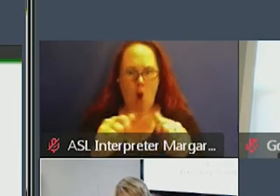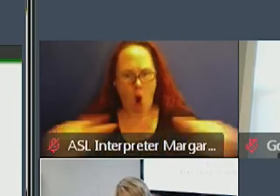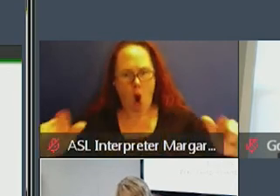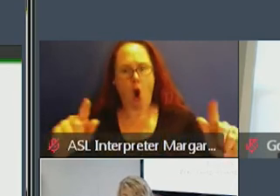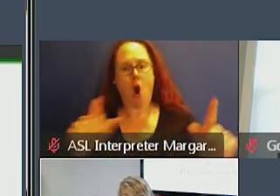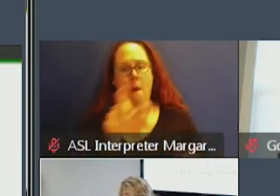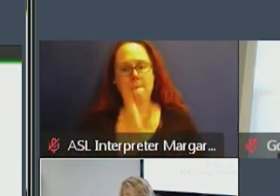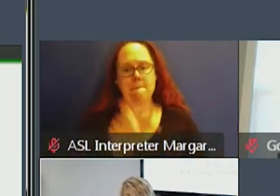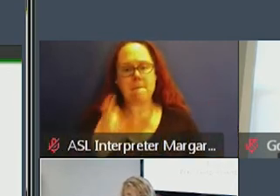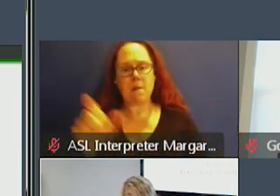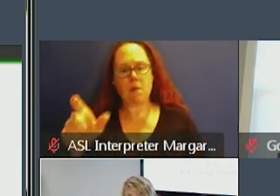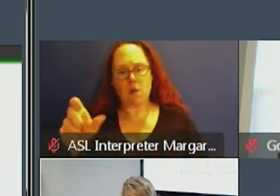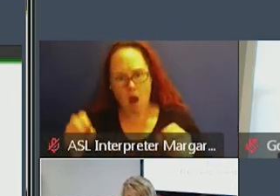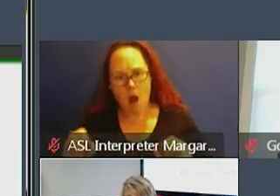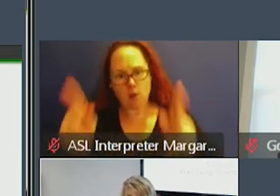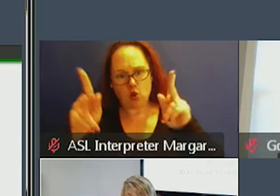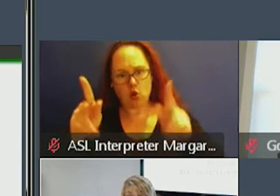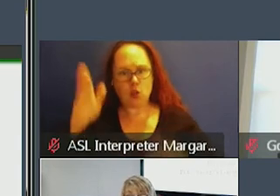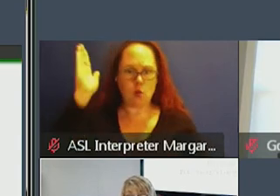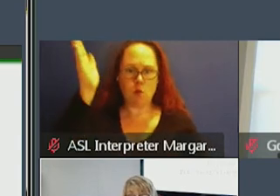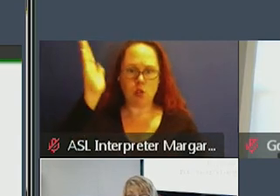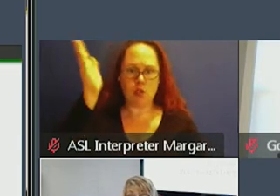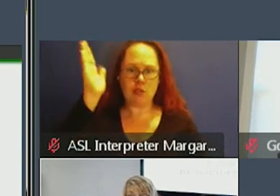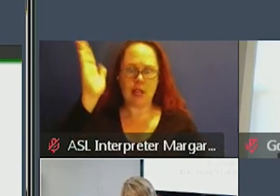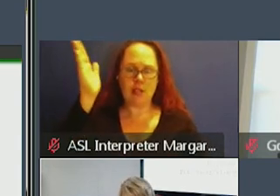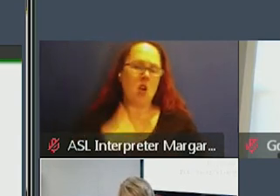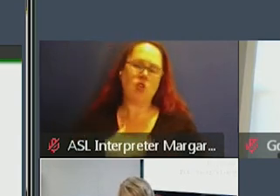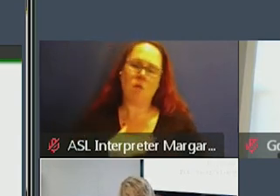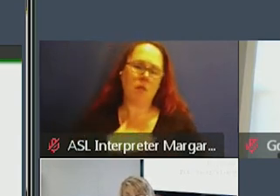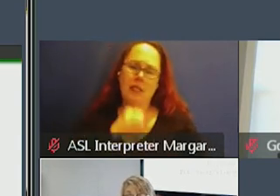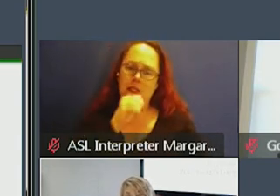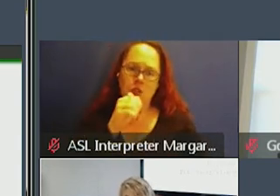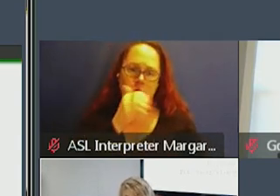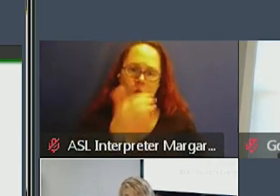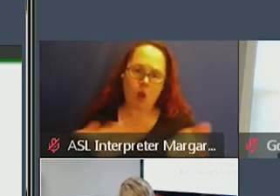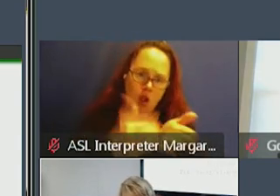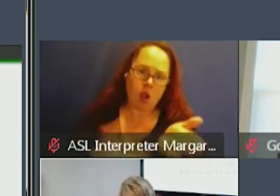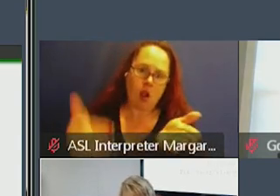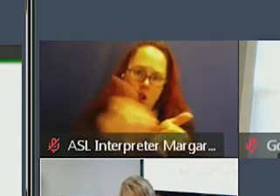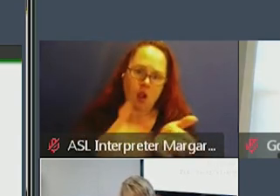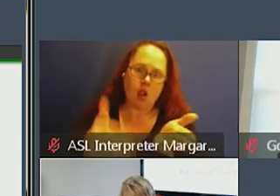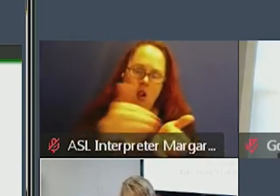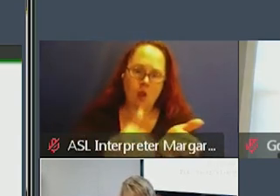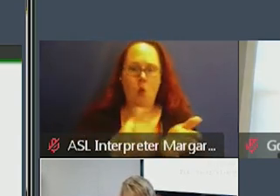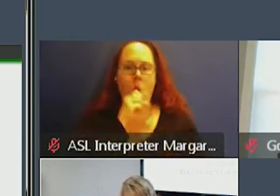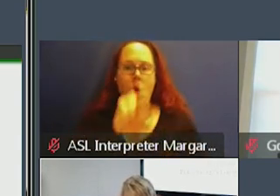So that is why I'm asking each one of you to not be unduly repetitive so that we can get to everyone.